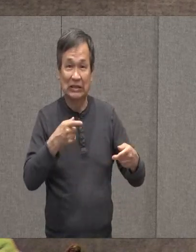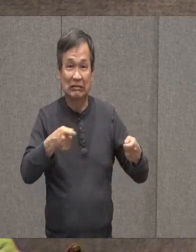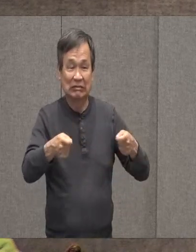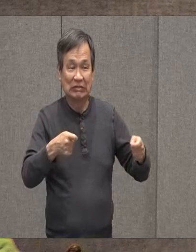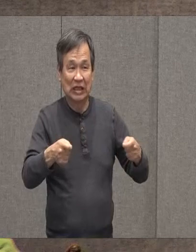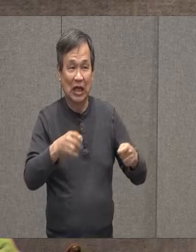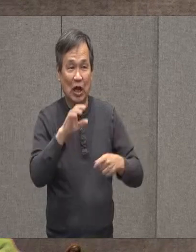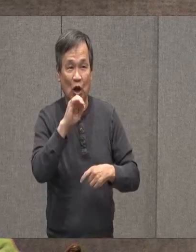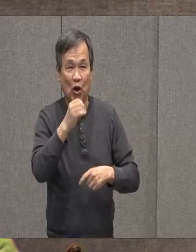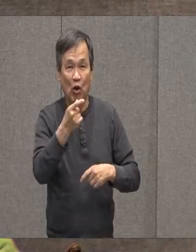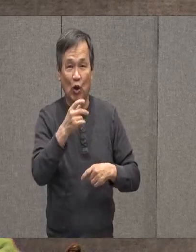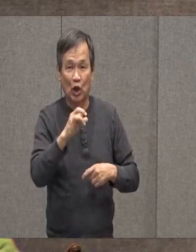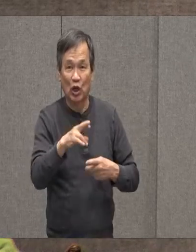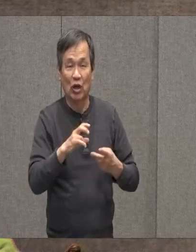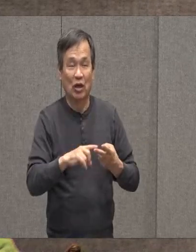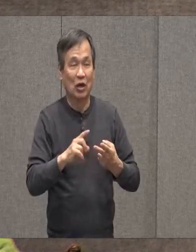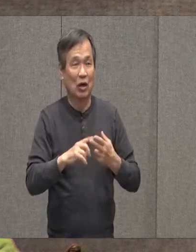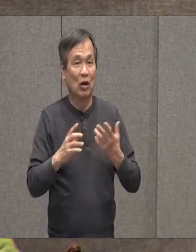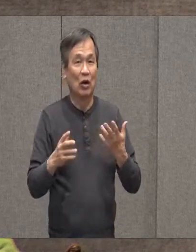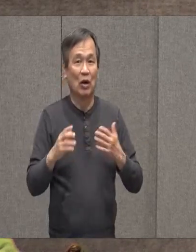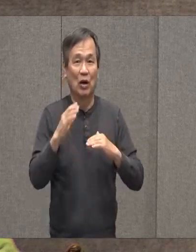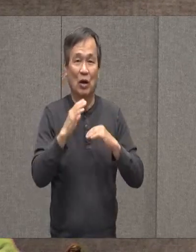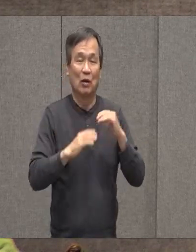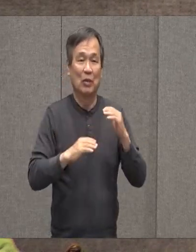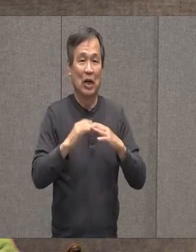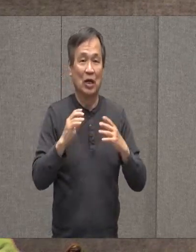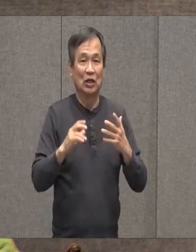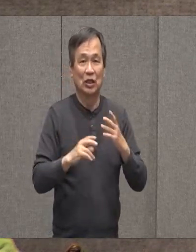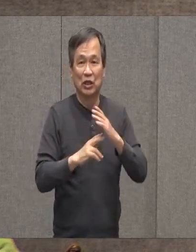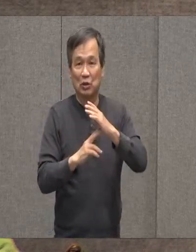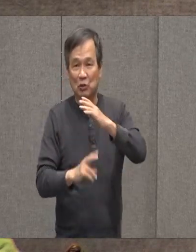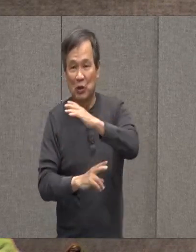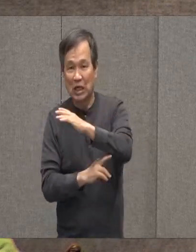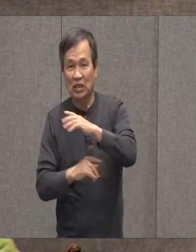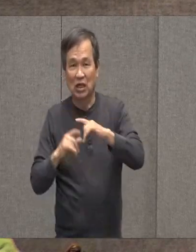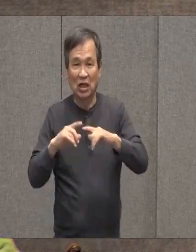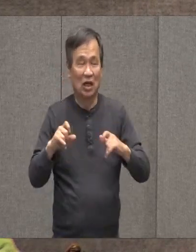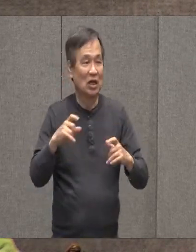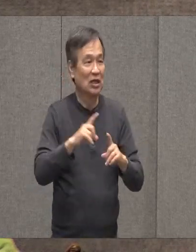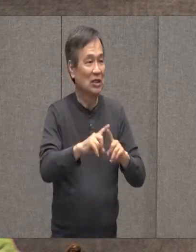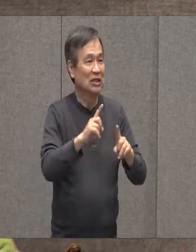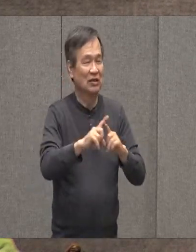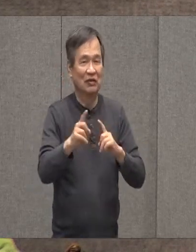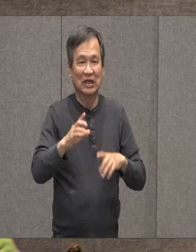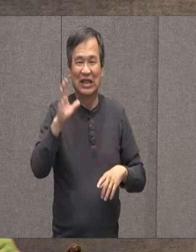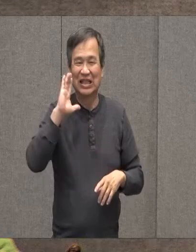or building bulky bridges or painting purple pots. Those are some of the chores we did earlier right?